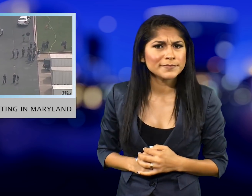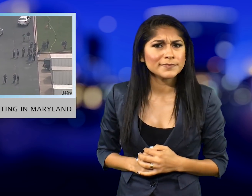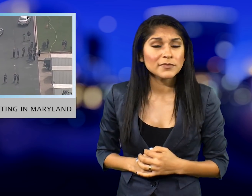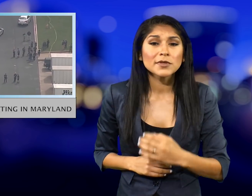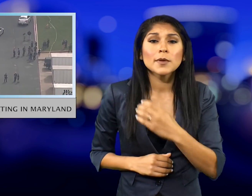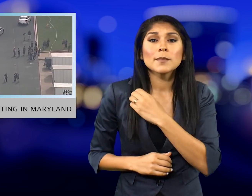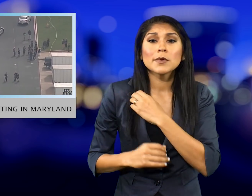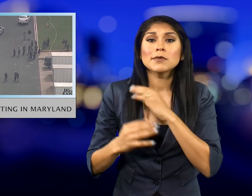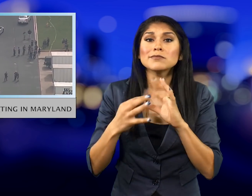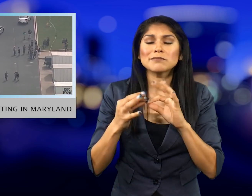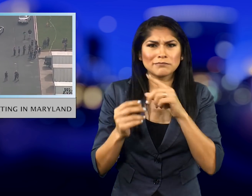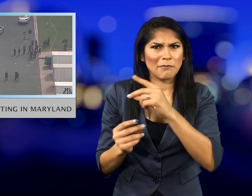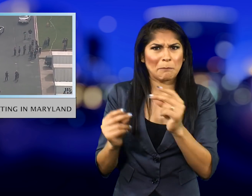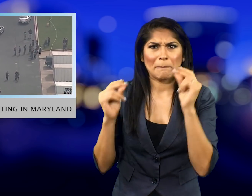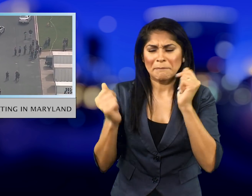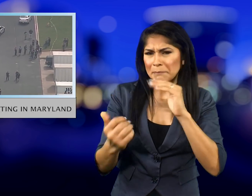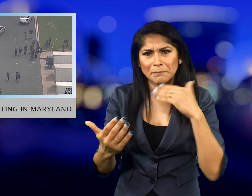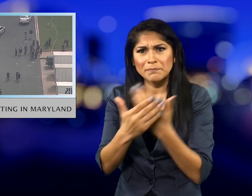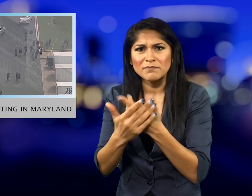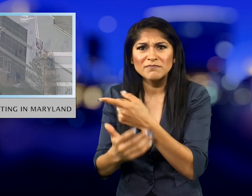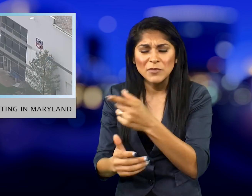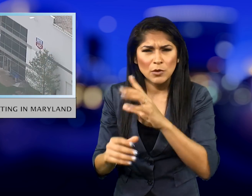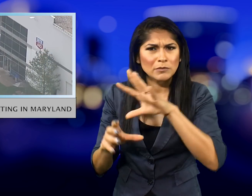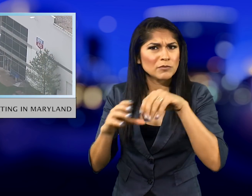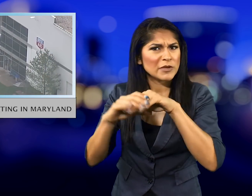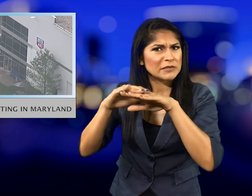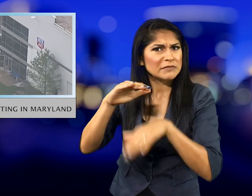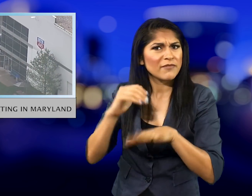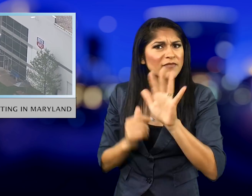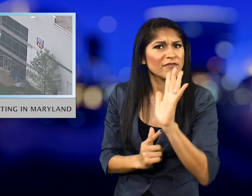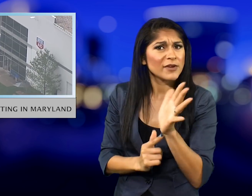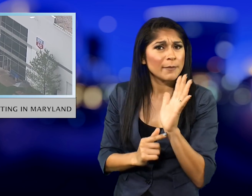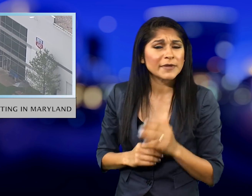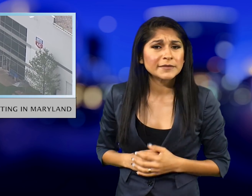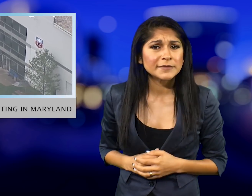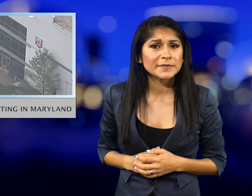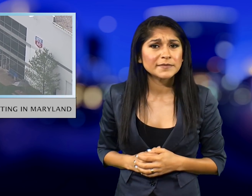Police say they were on the scene within five minutes.